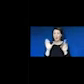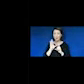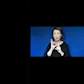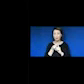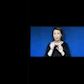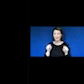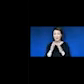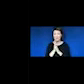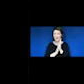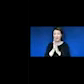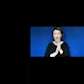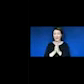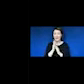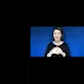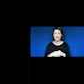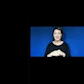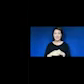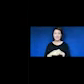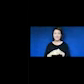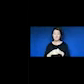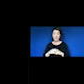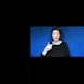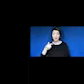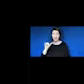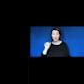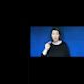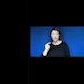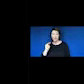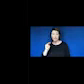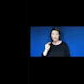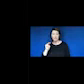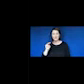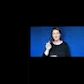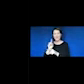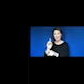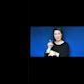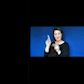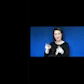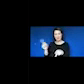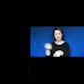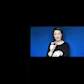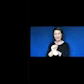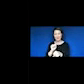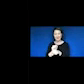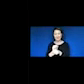the gym where this individual became employed and that I'm going to explore here shortly,